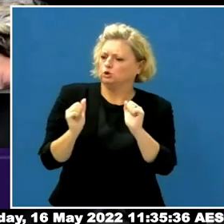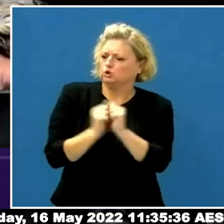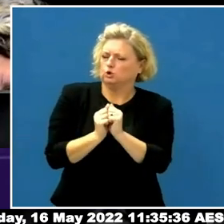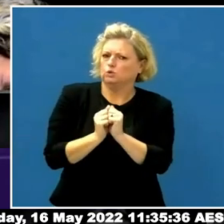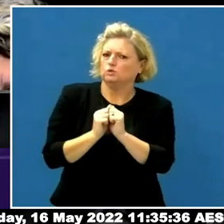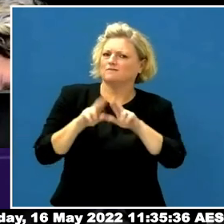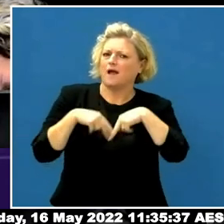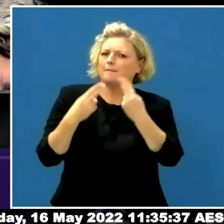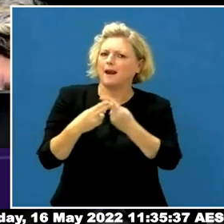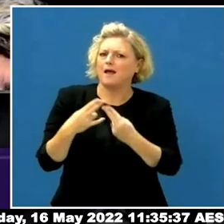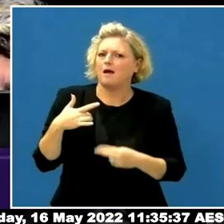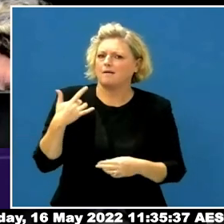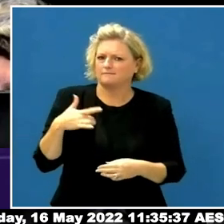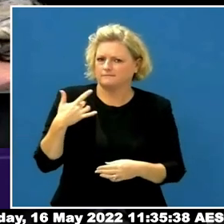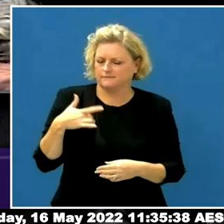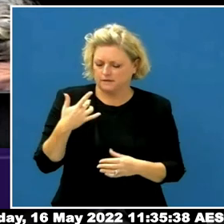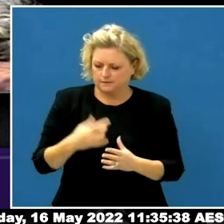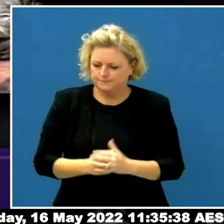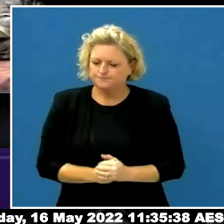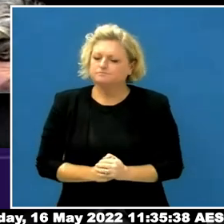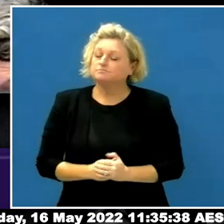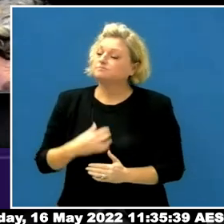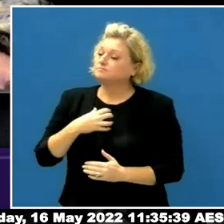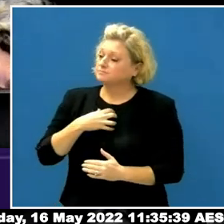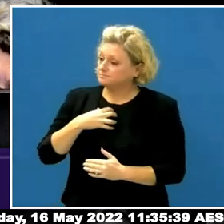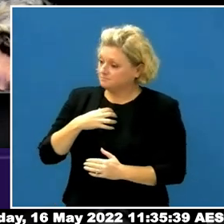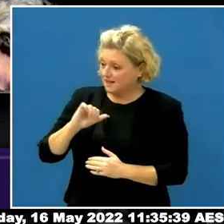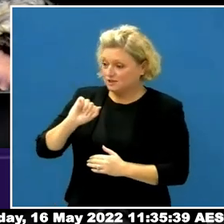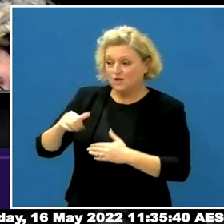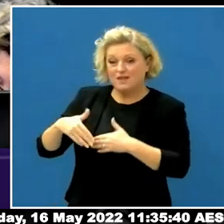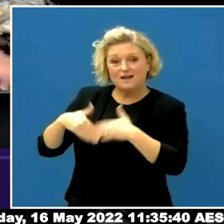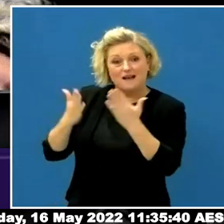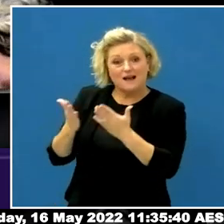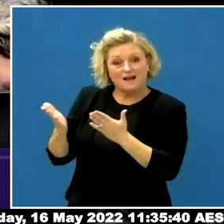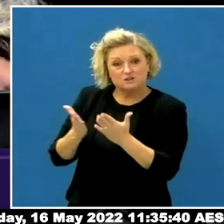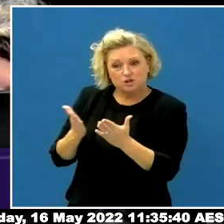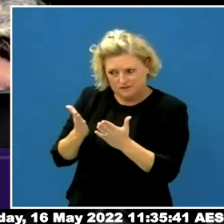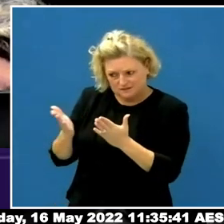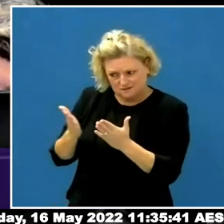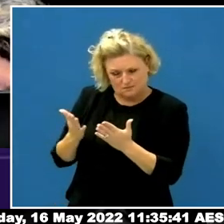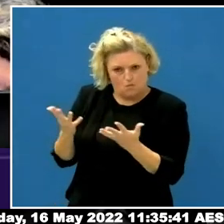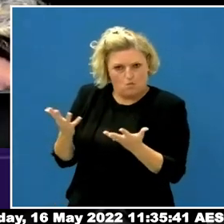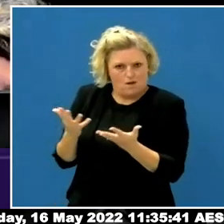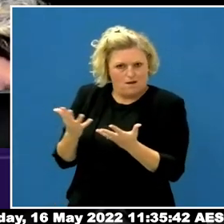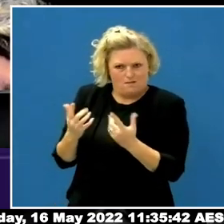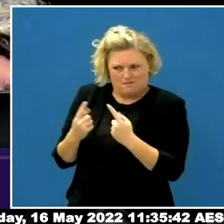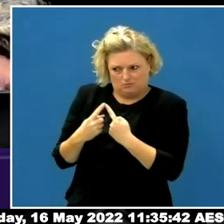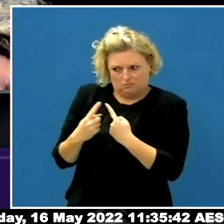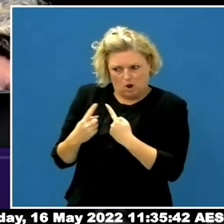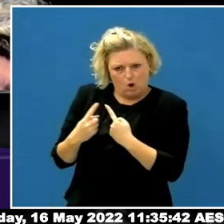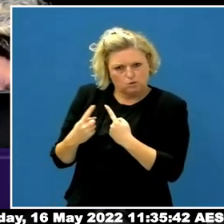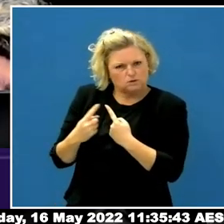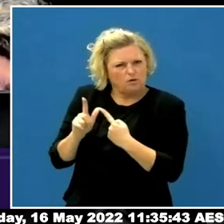provided MR FOGARTY: And their day program, how far away from home was it at the time? Maybe one K.